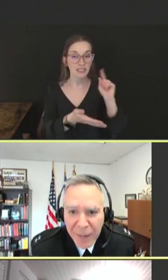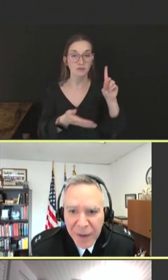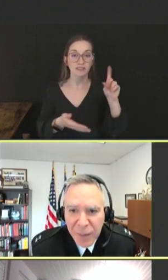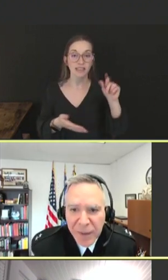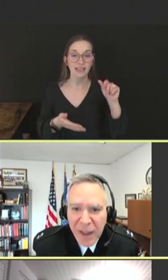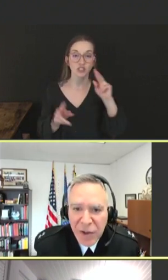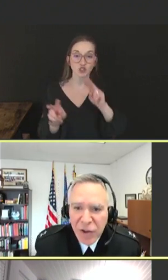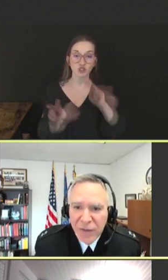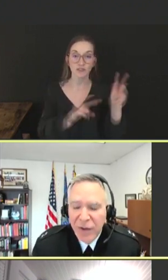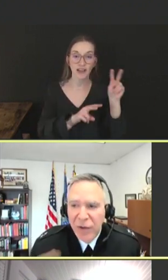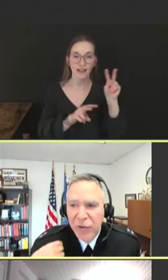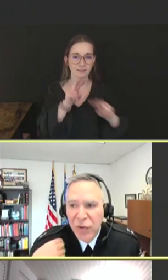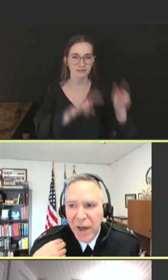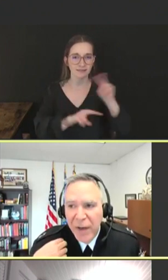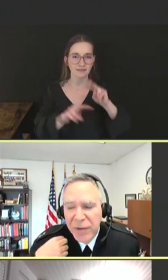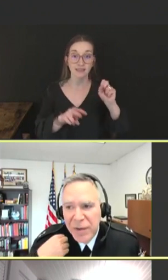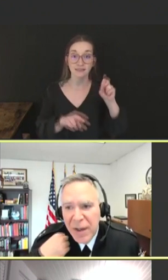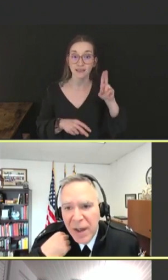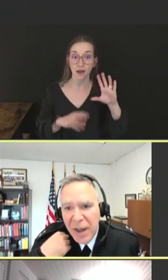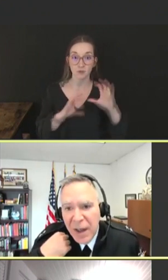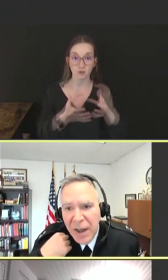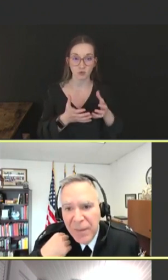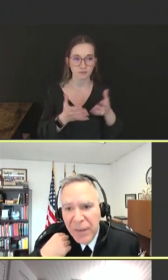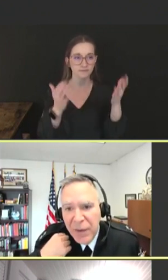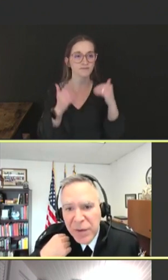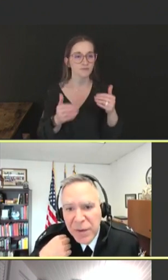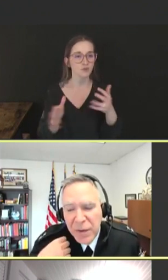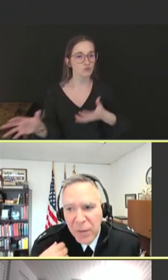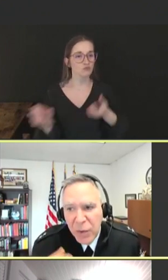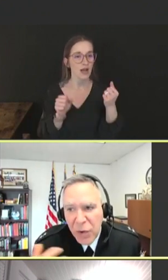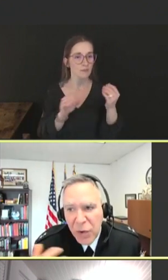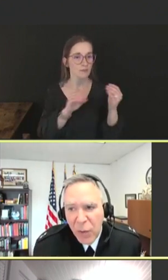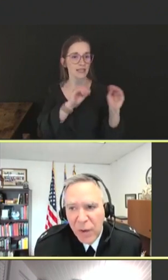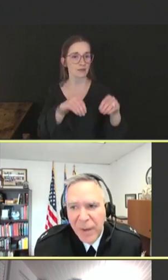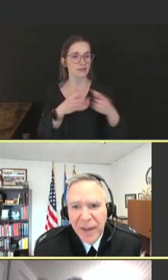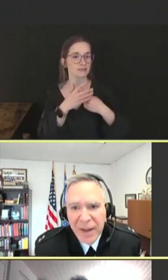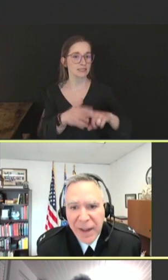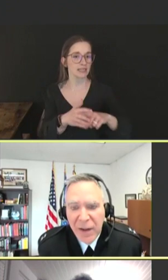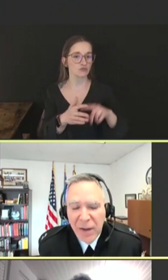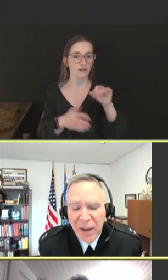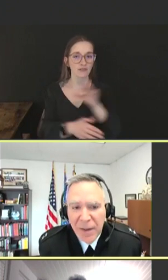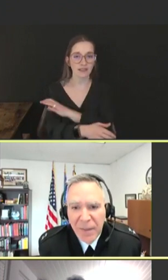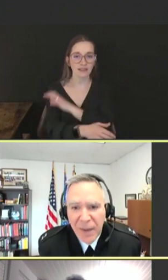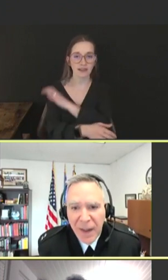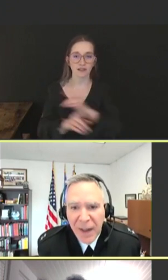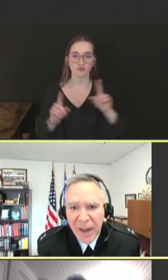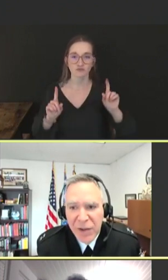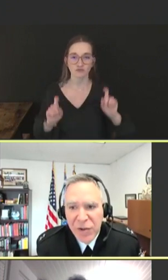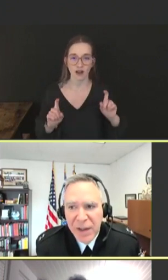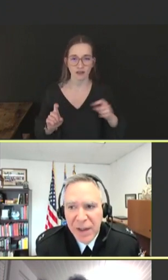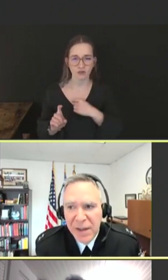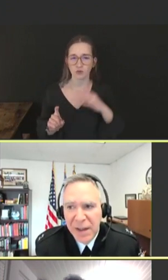Rapid implementation of clinical trials -- there's -- we'll talk more about that later. NIH, CDC,